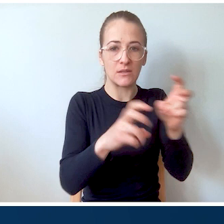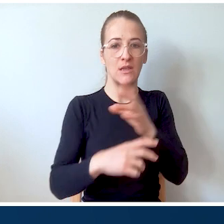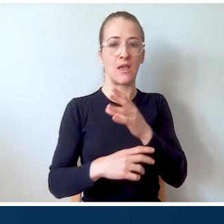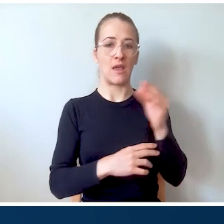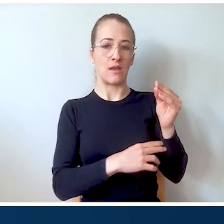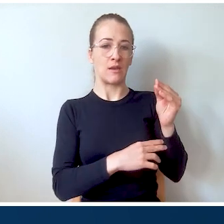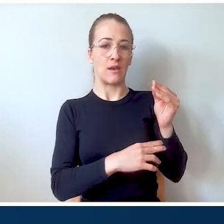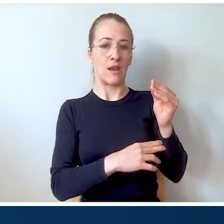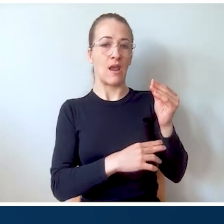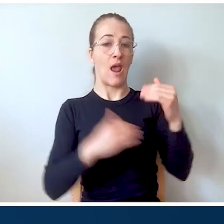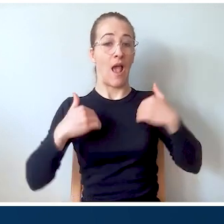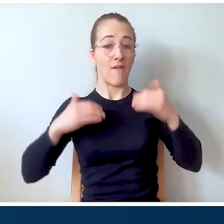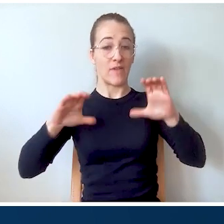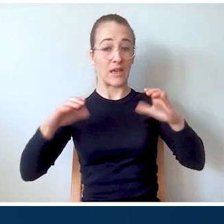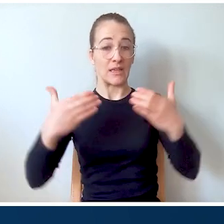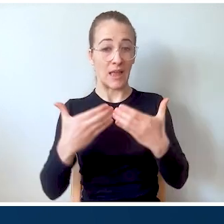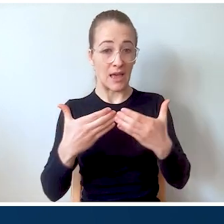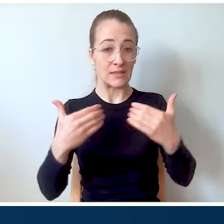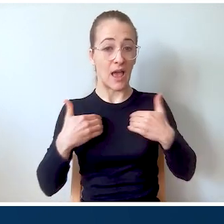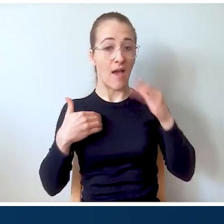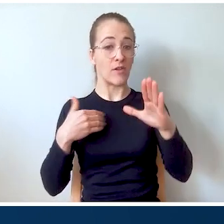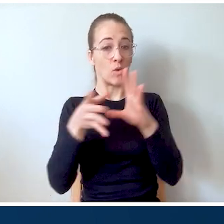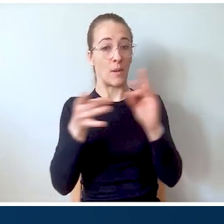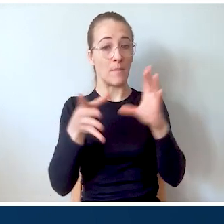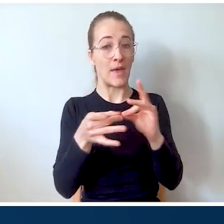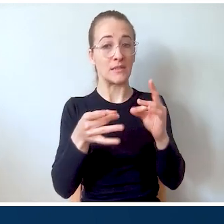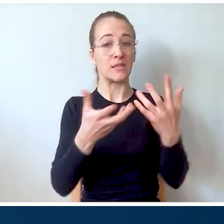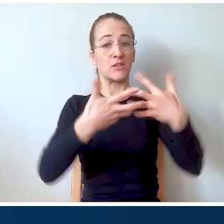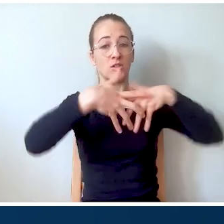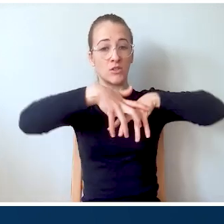And having the class and having your messages weaved in through there